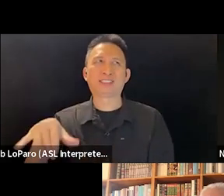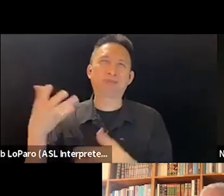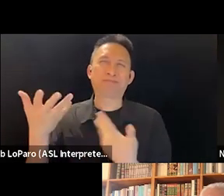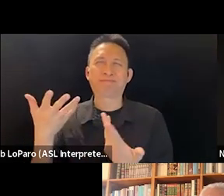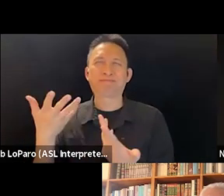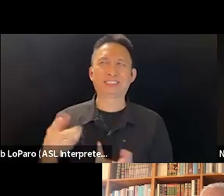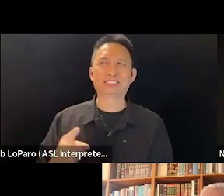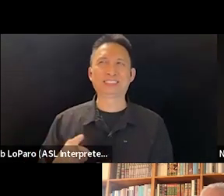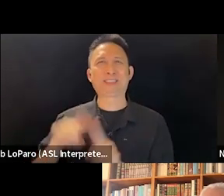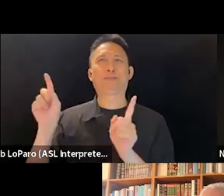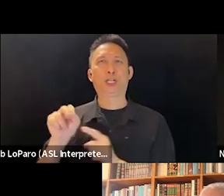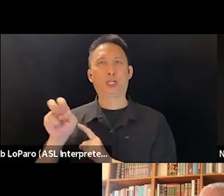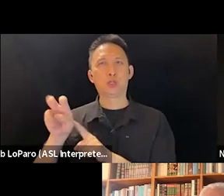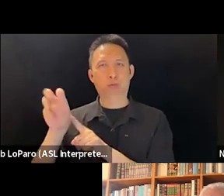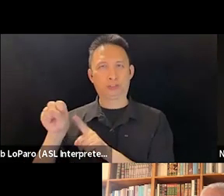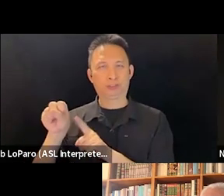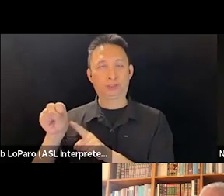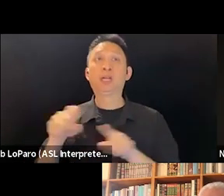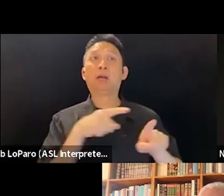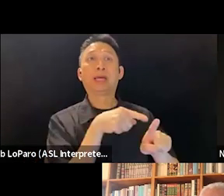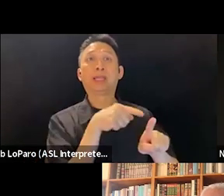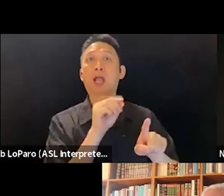So we are more in terms of documentaries.